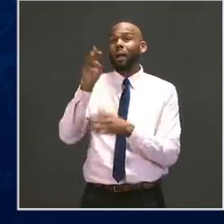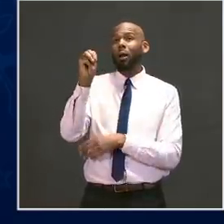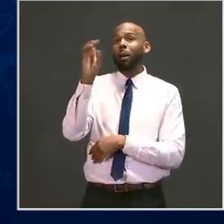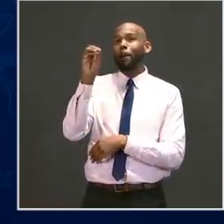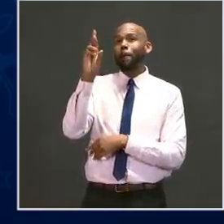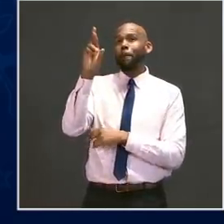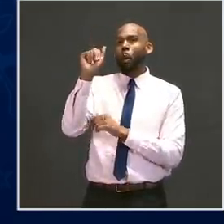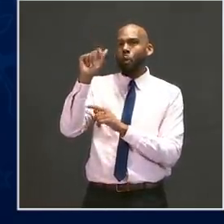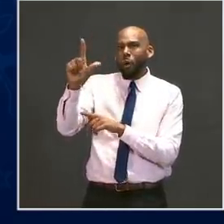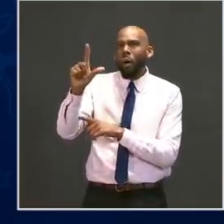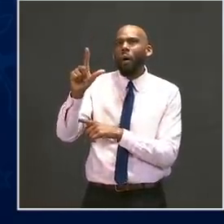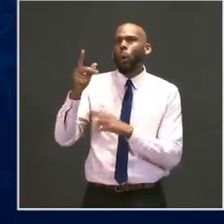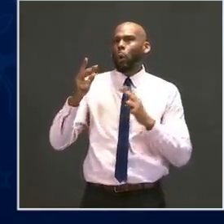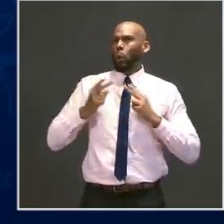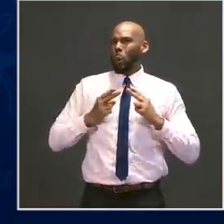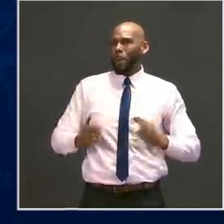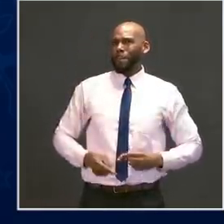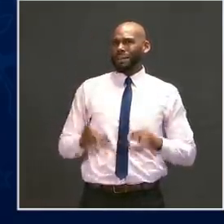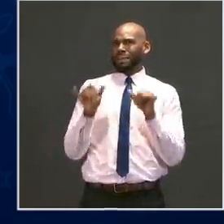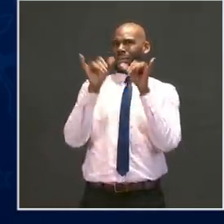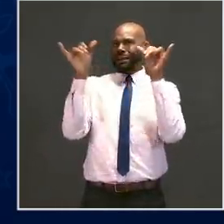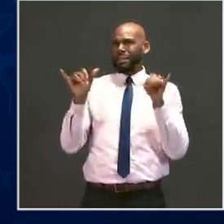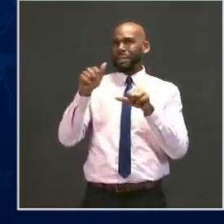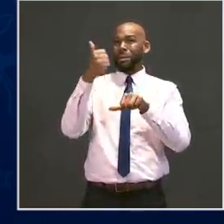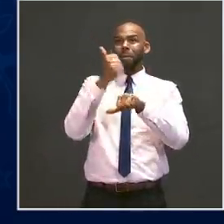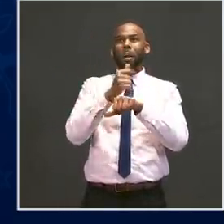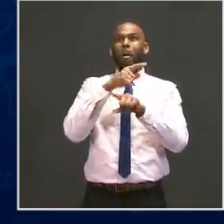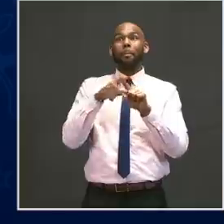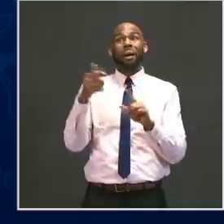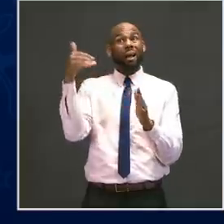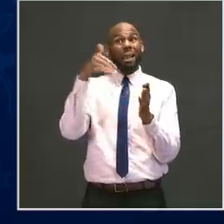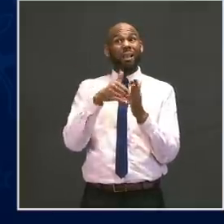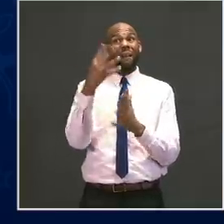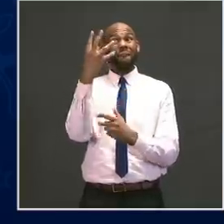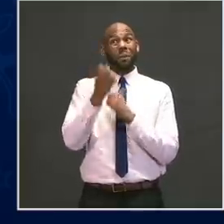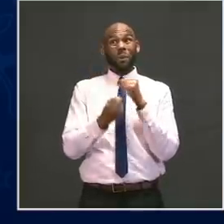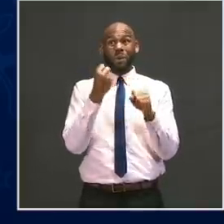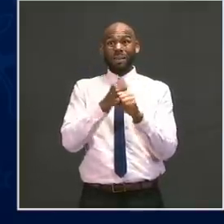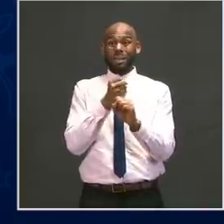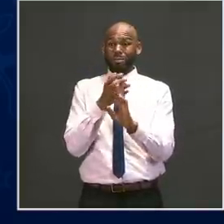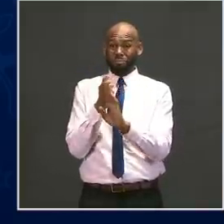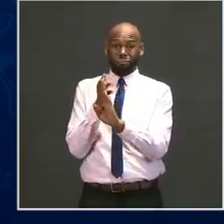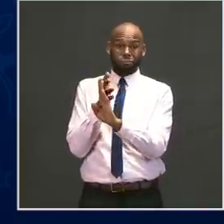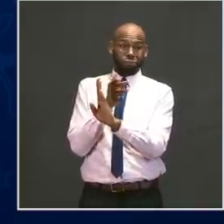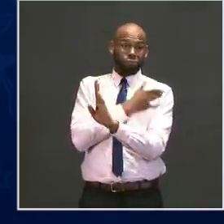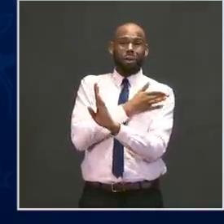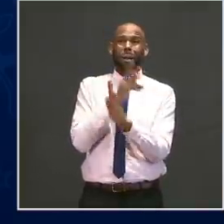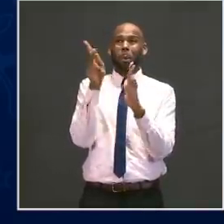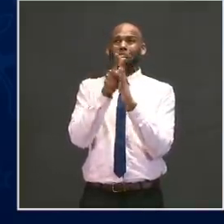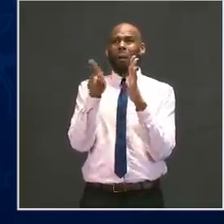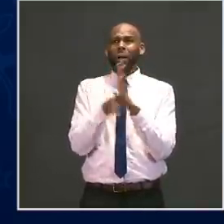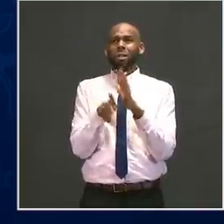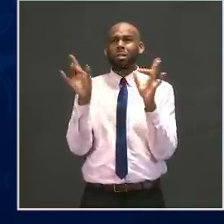but we are also digging out of four years of detrimental policies, as it relates to immigration,